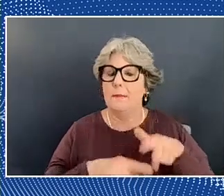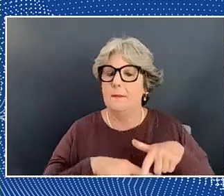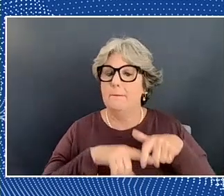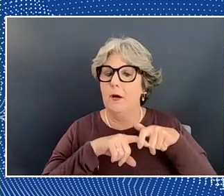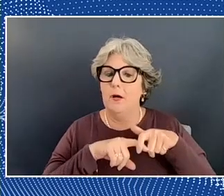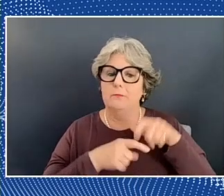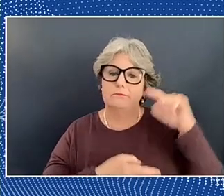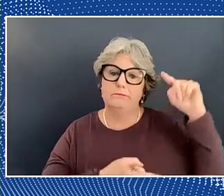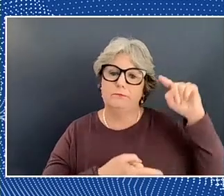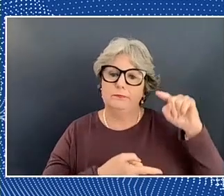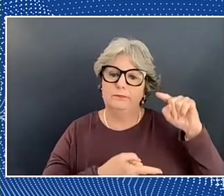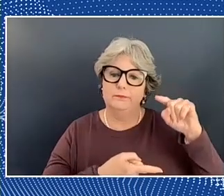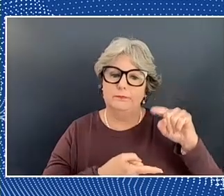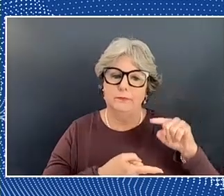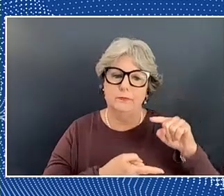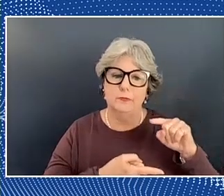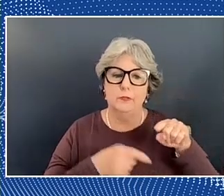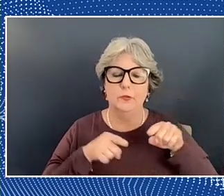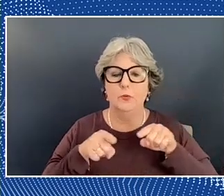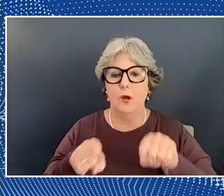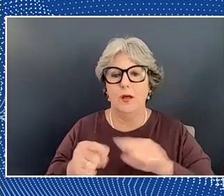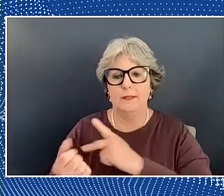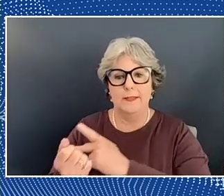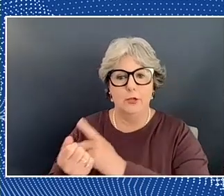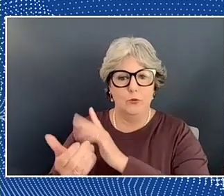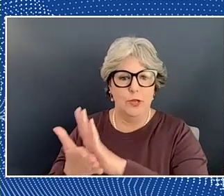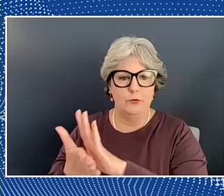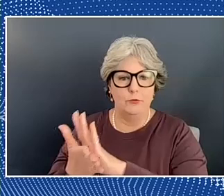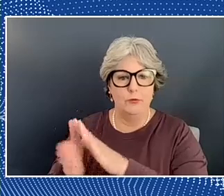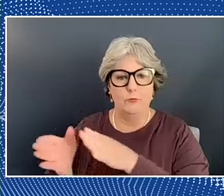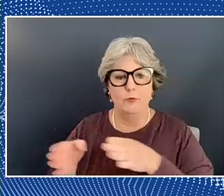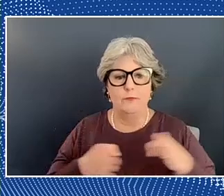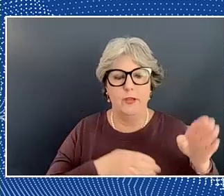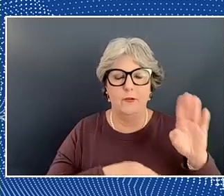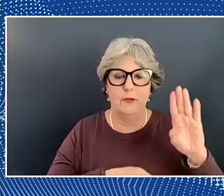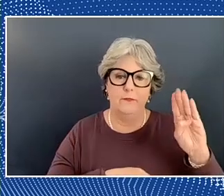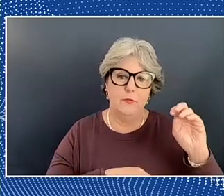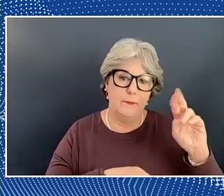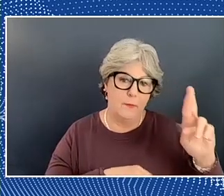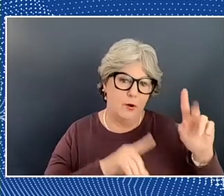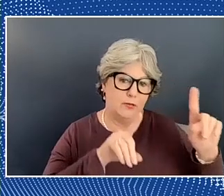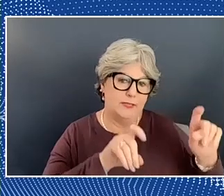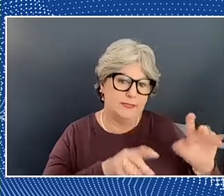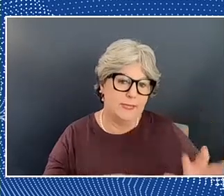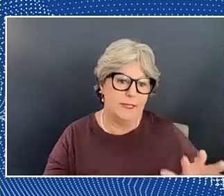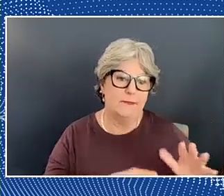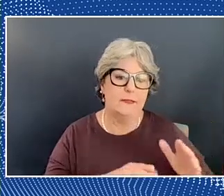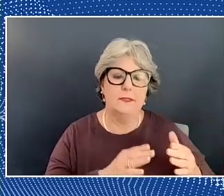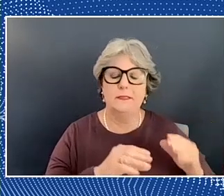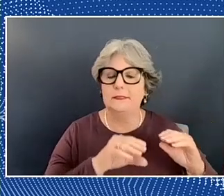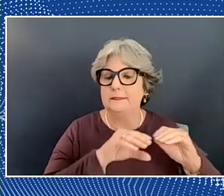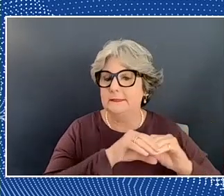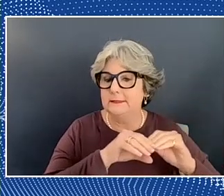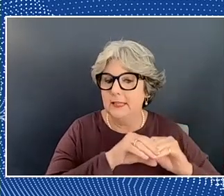additional debts I incurred while in grad school and preparing for the bar. I was also able to build a savings and plan for my future.